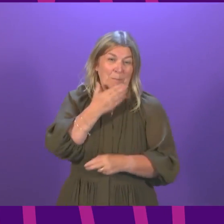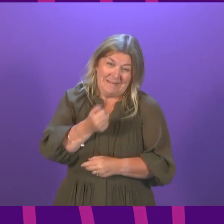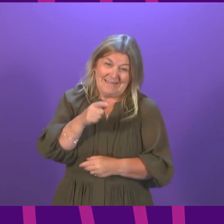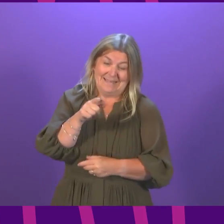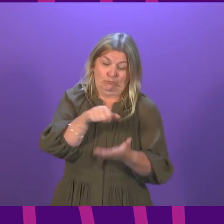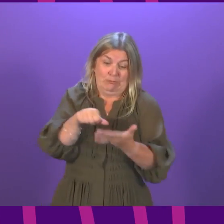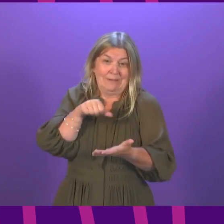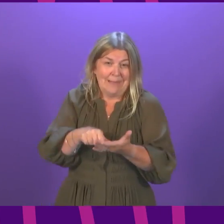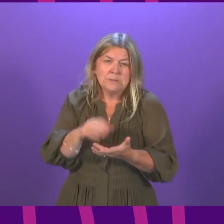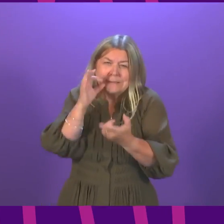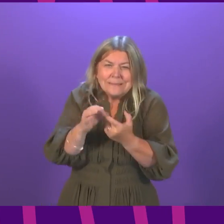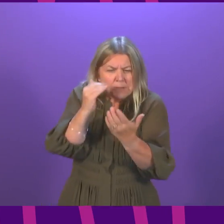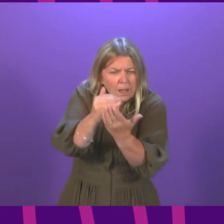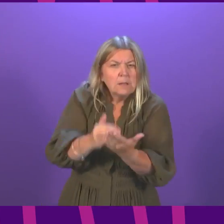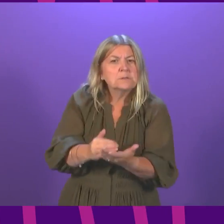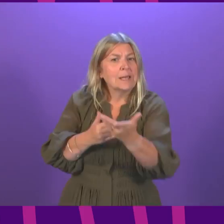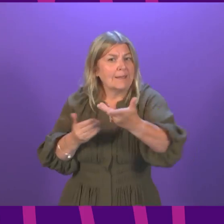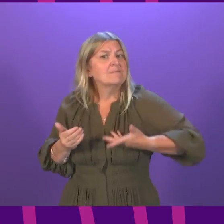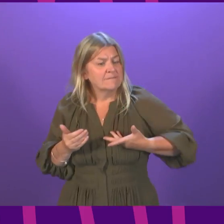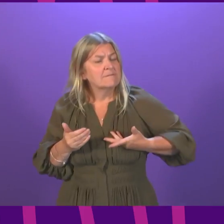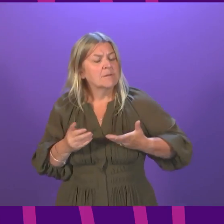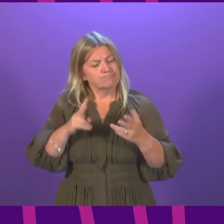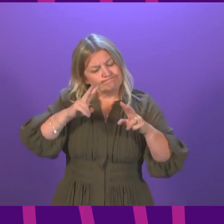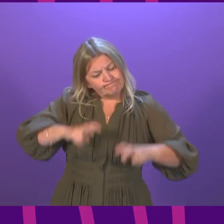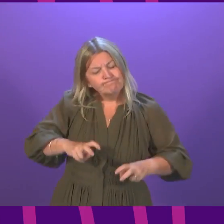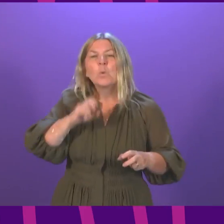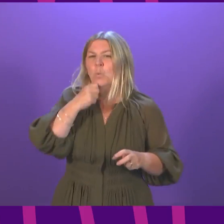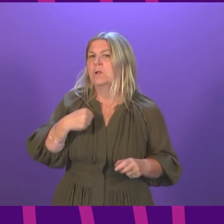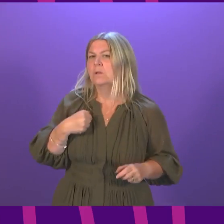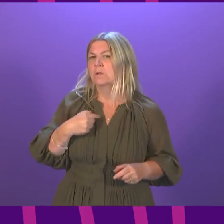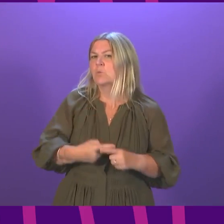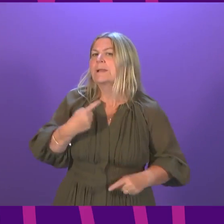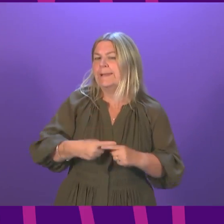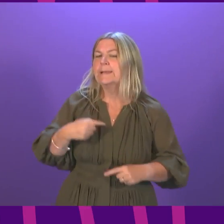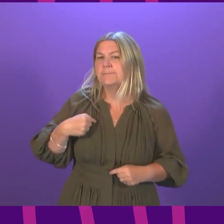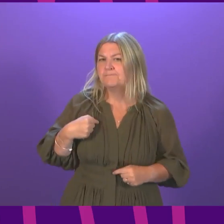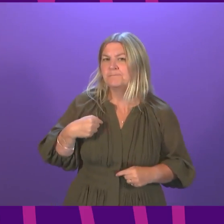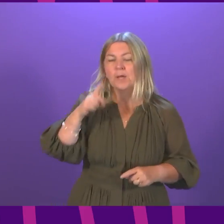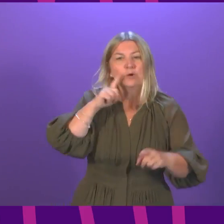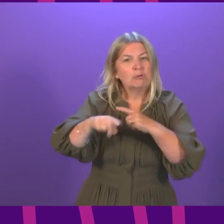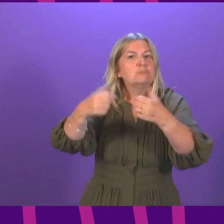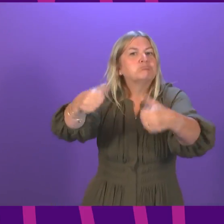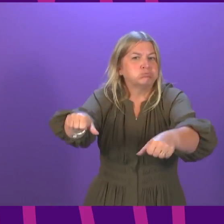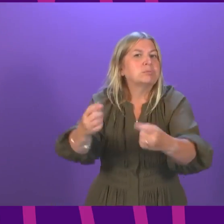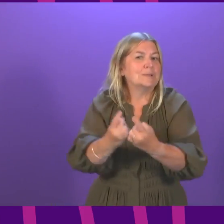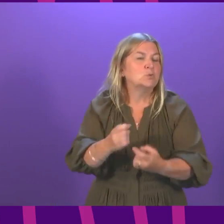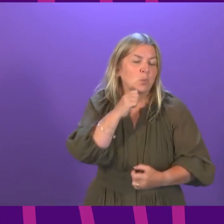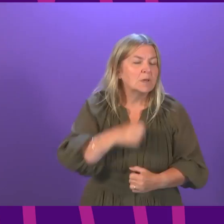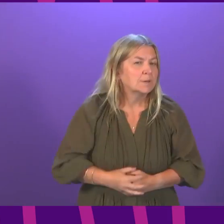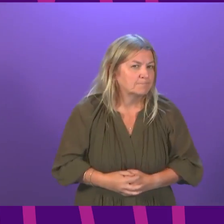in detail, I will look at that with some urgency, and I will seek to address matters with him